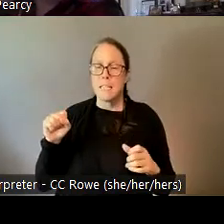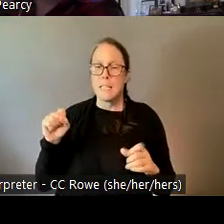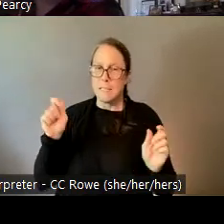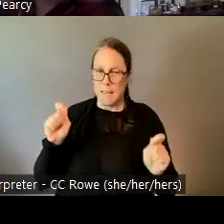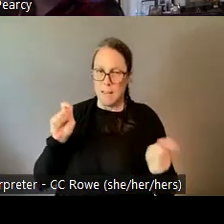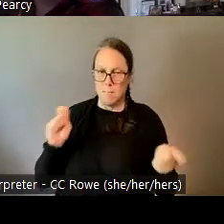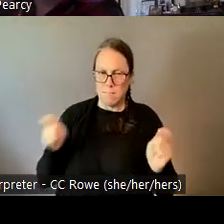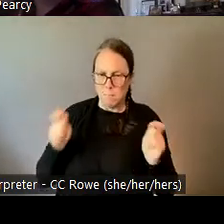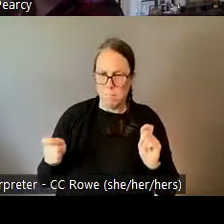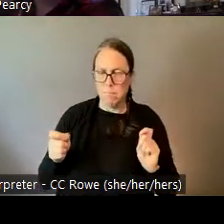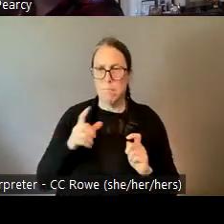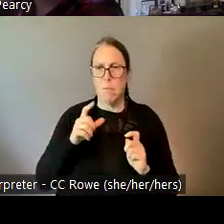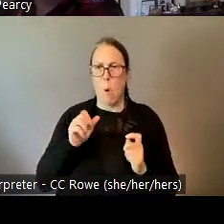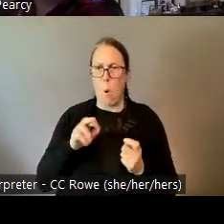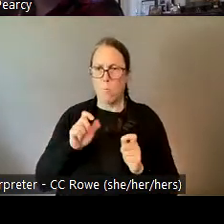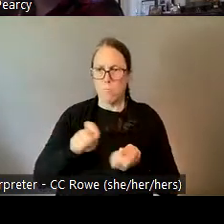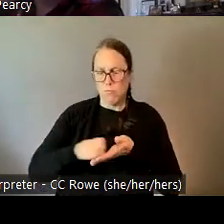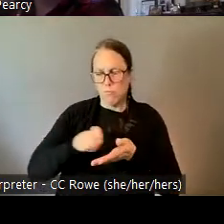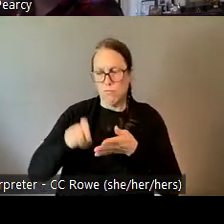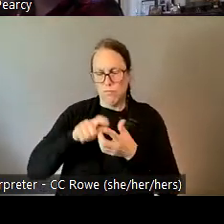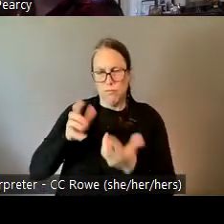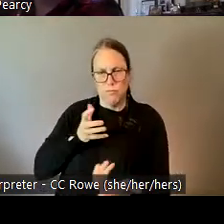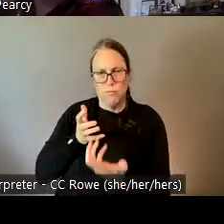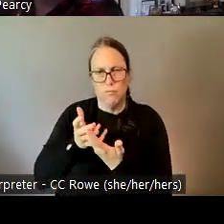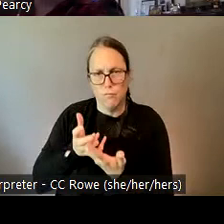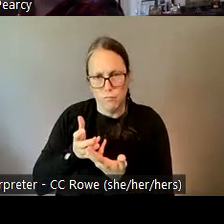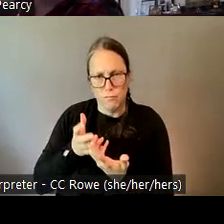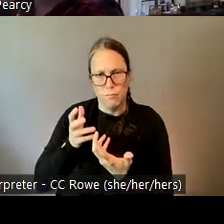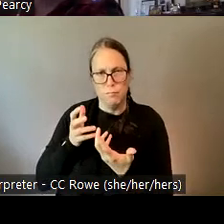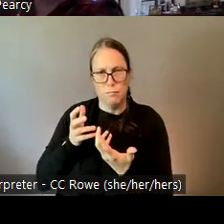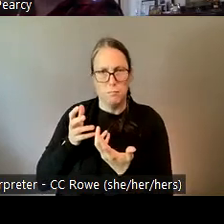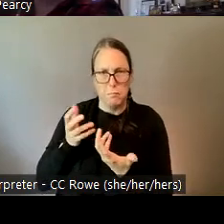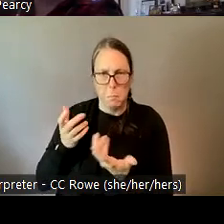to fit the occasion or fit the use of the document.